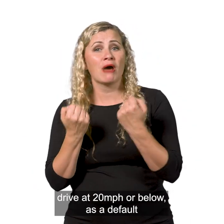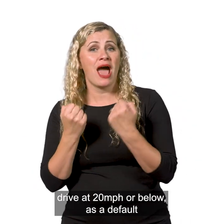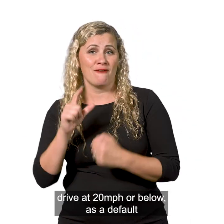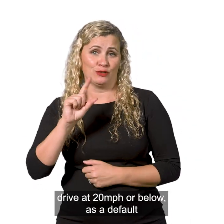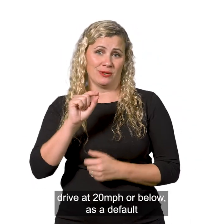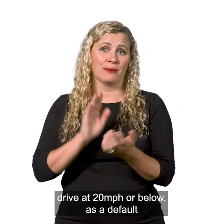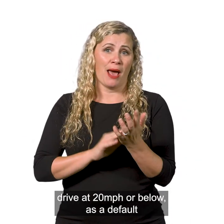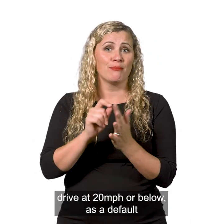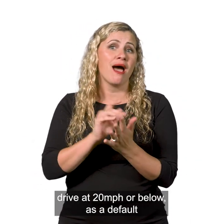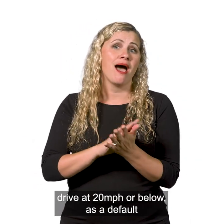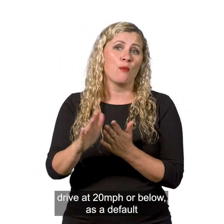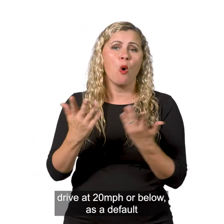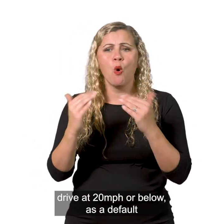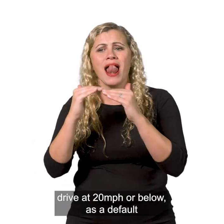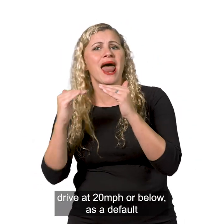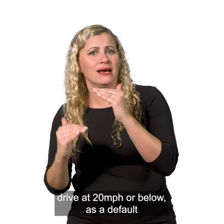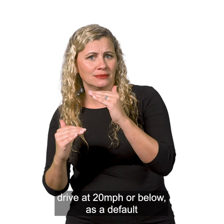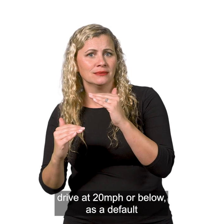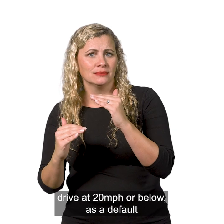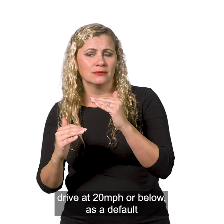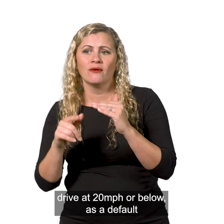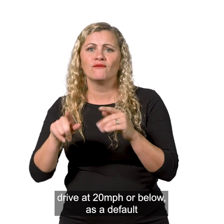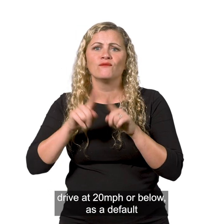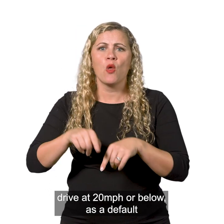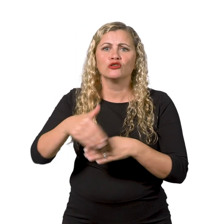drive at 20mph or below, as a default